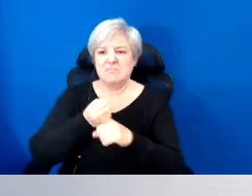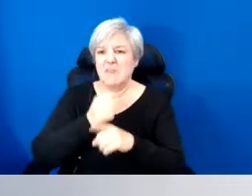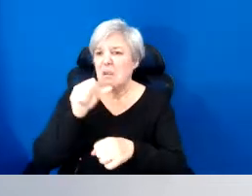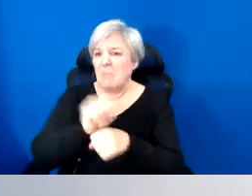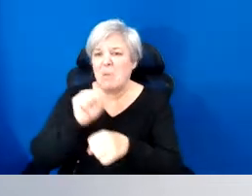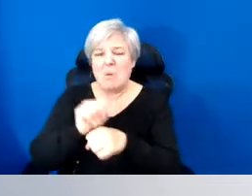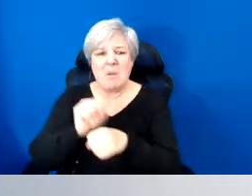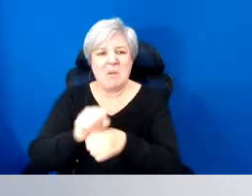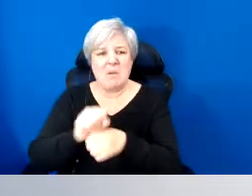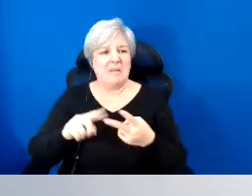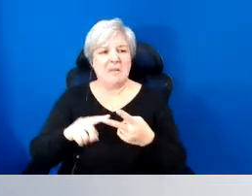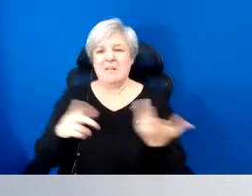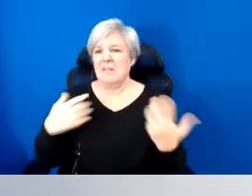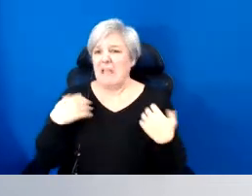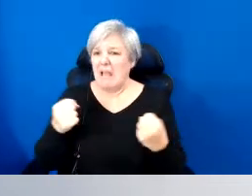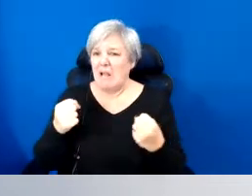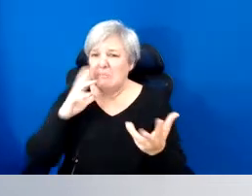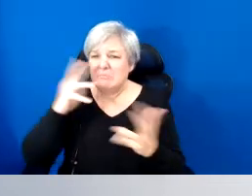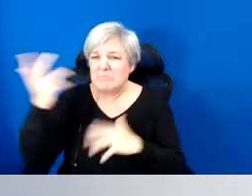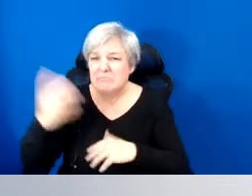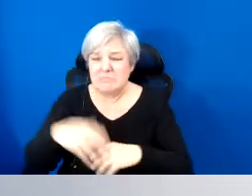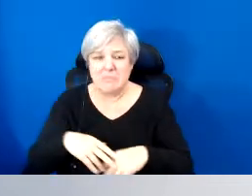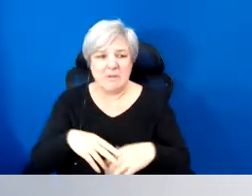the public health crisis that we're experience